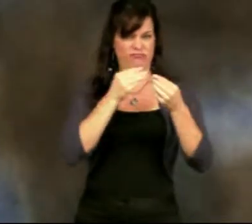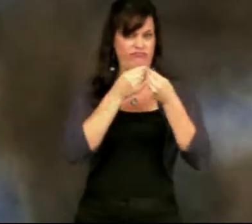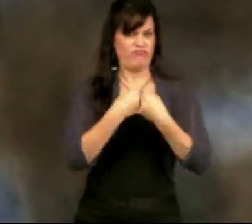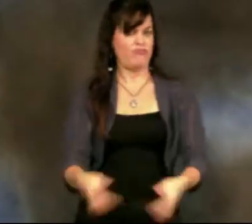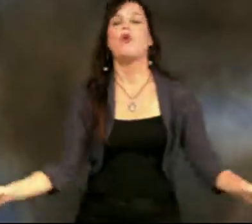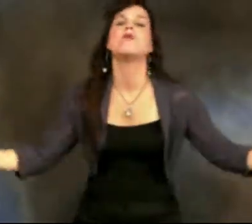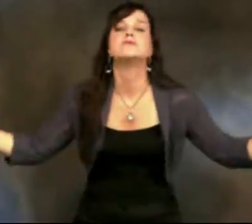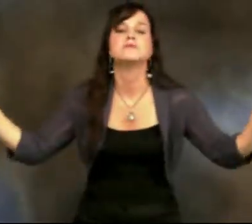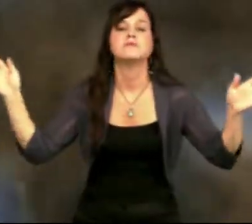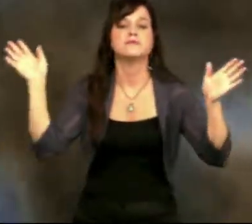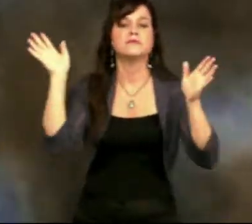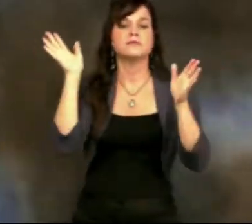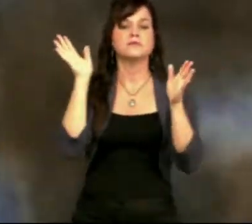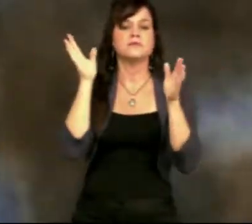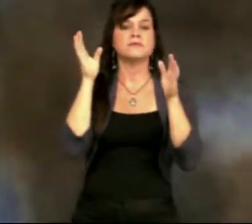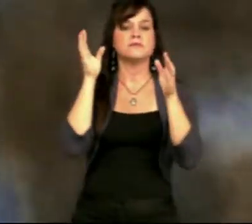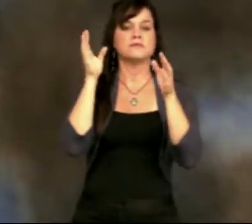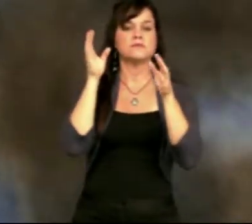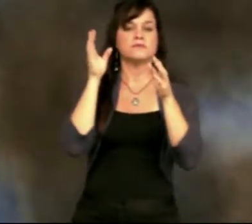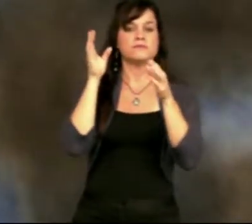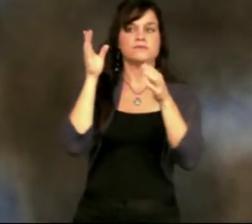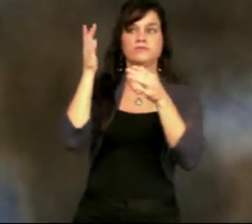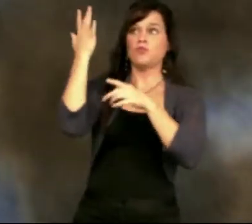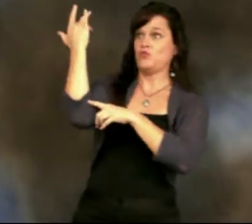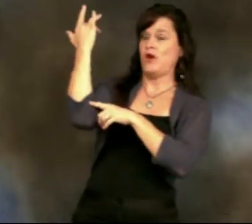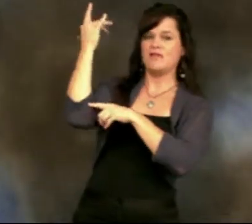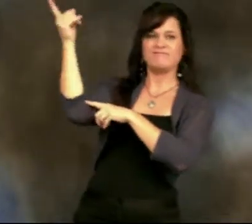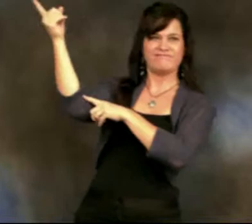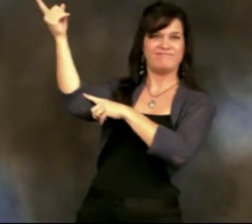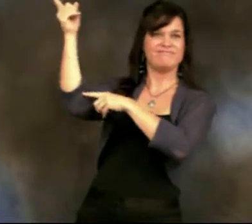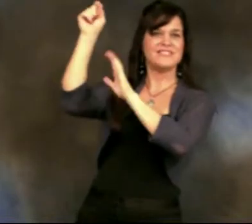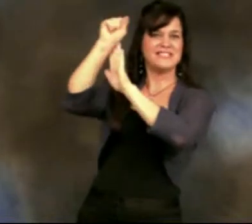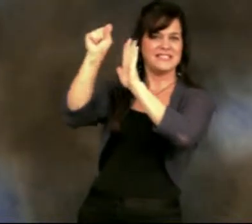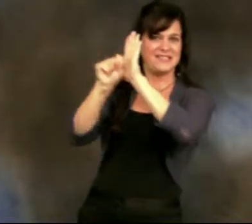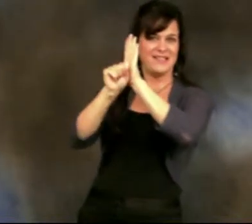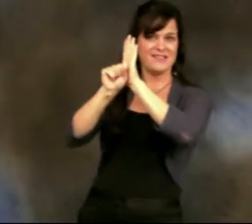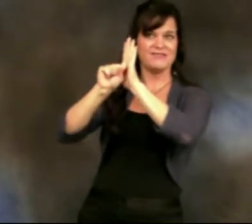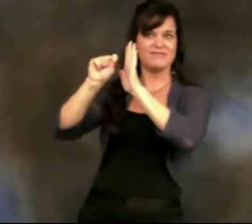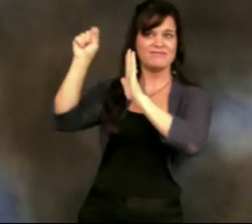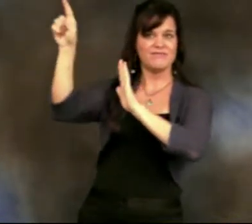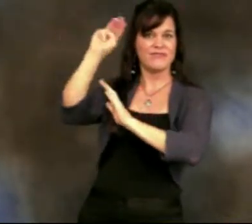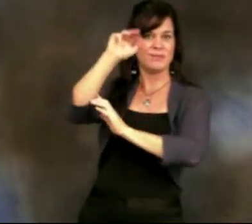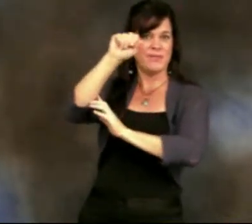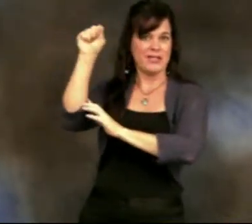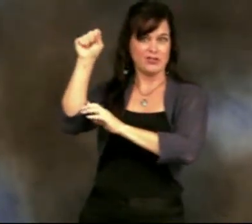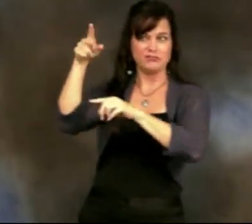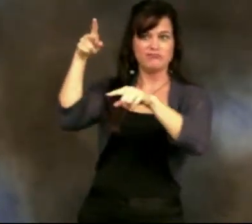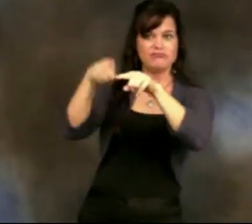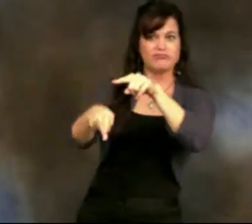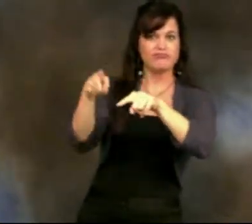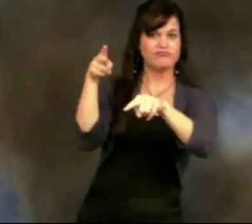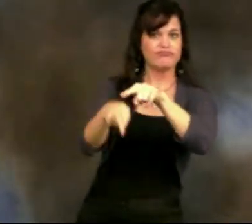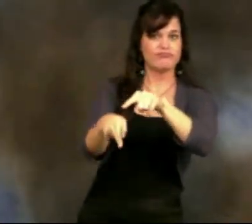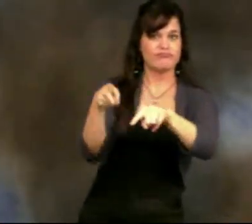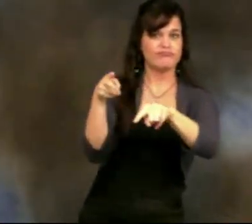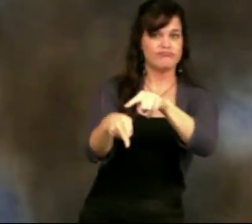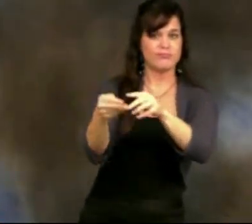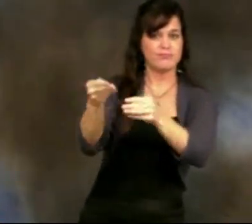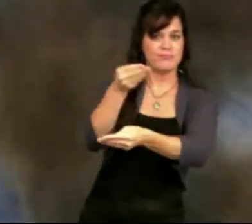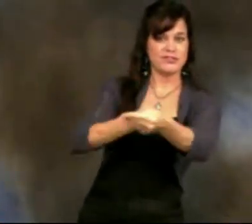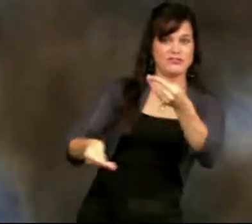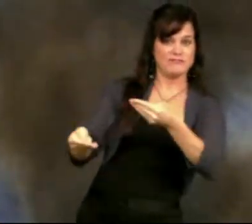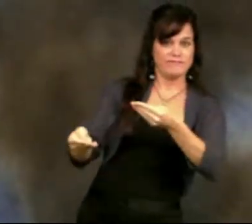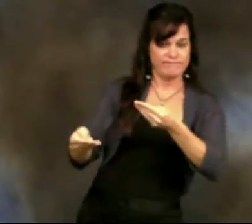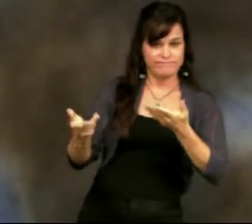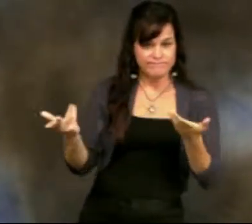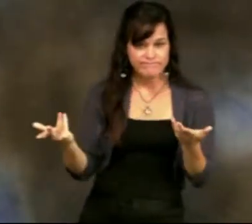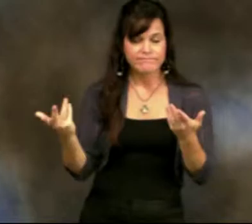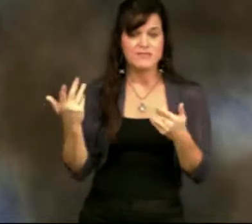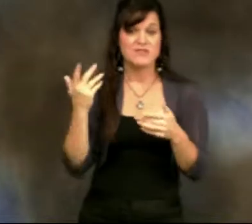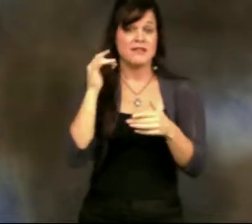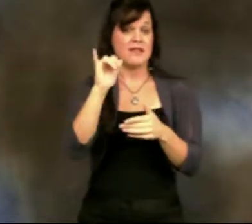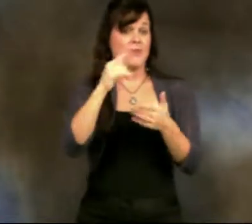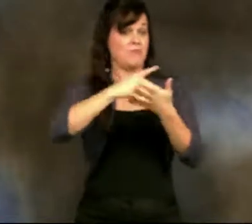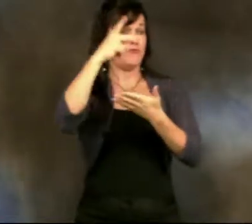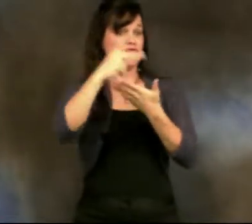service became non-operational due to state budgetary cuts. Prior to the suspension of